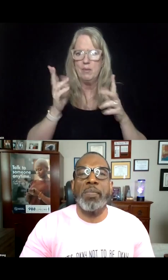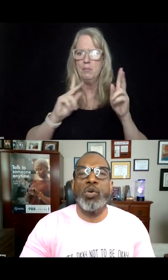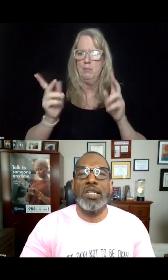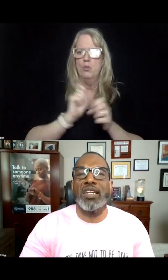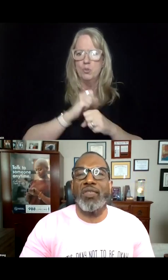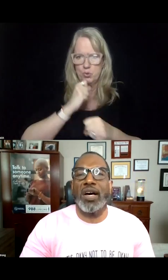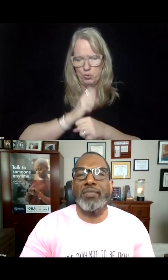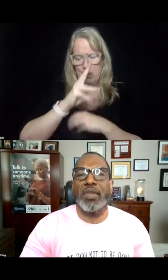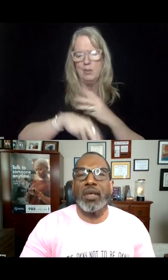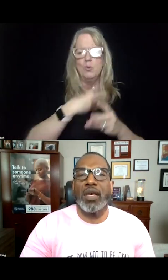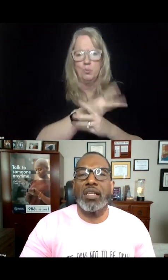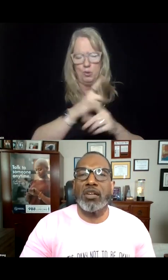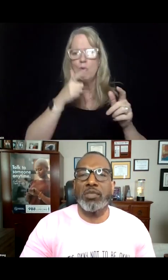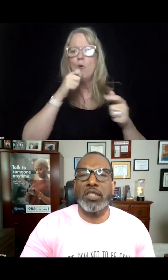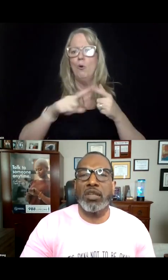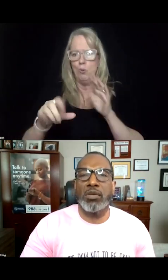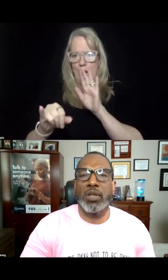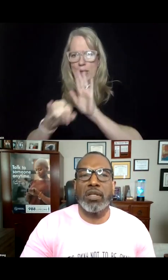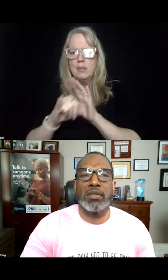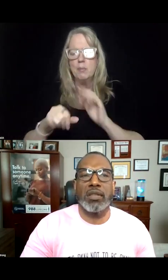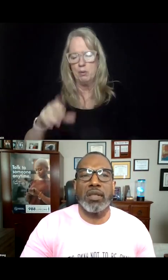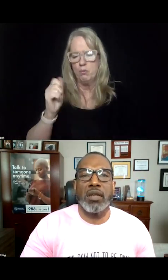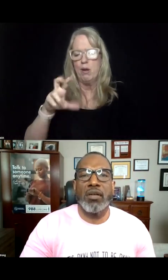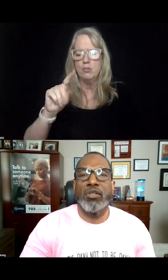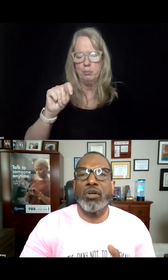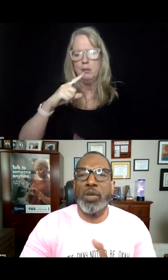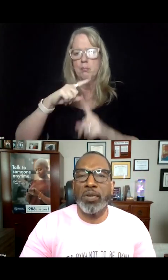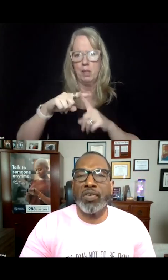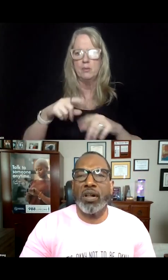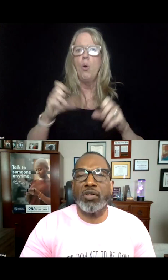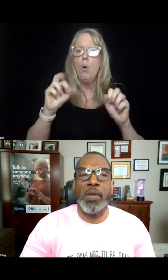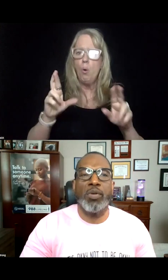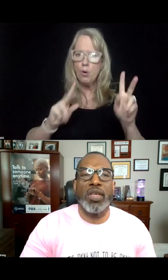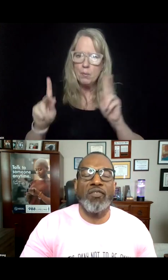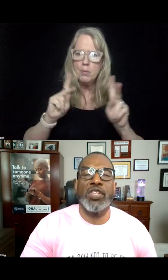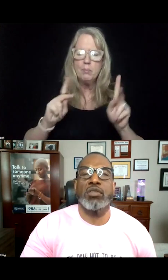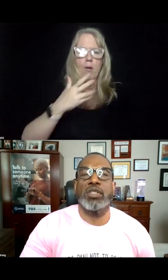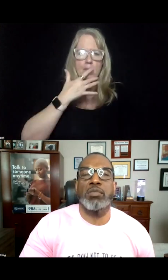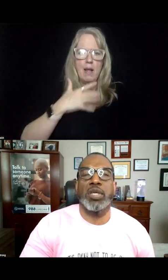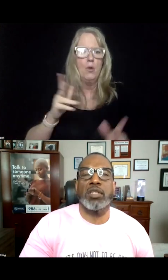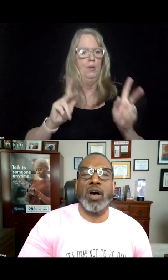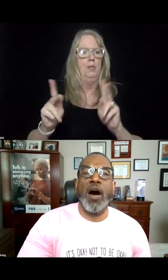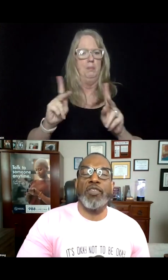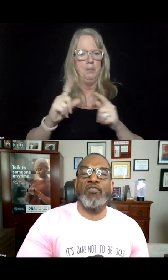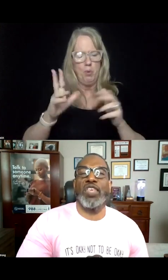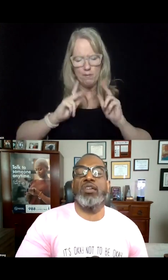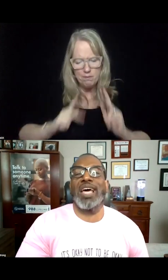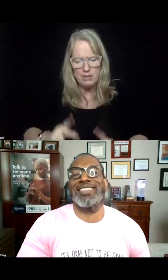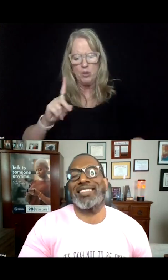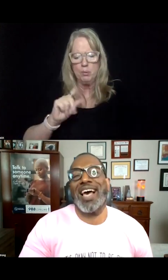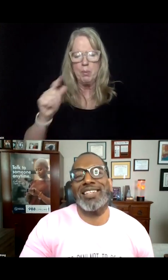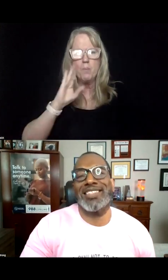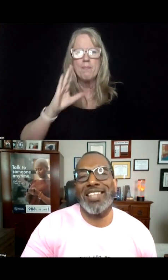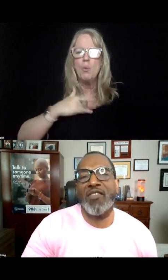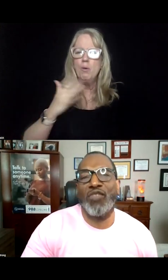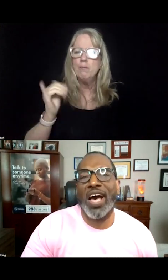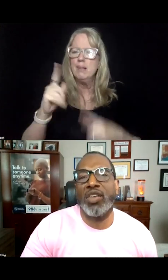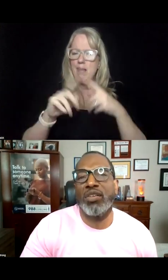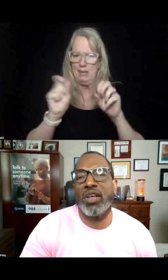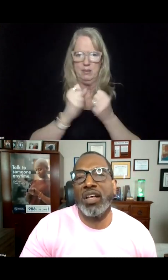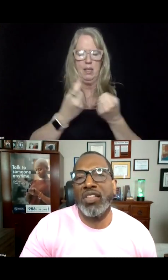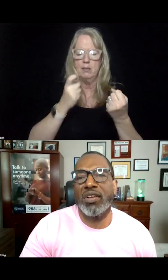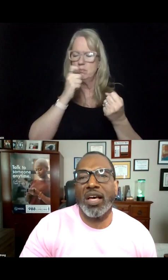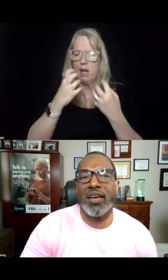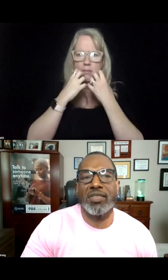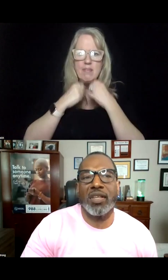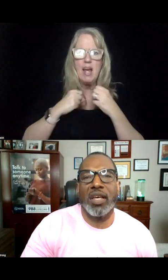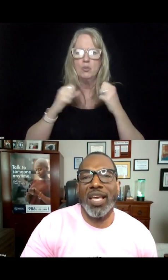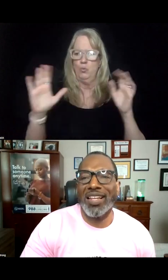PEOPLE WHO DON'T FEEL LIKE SOCIETY VALUES THEIR LIVES.